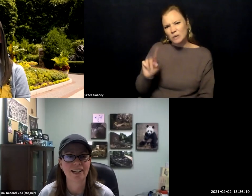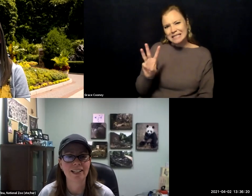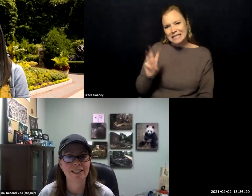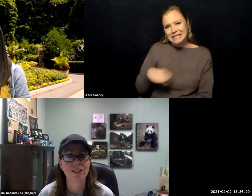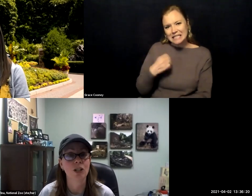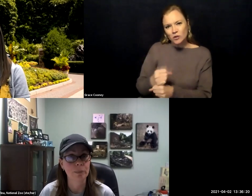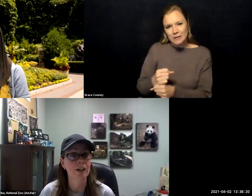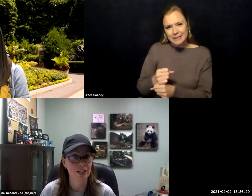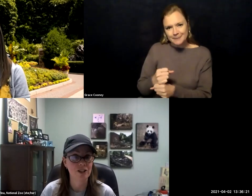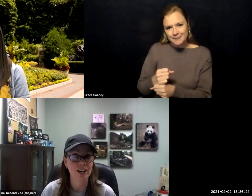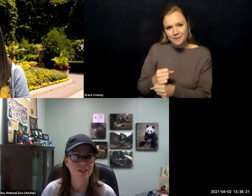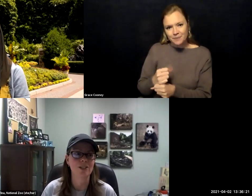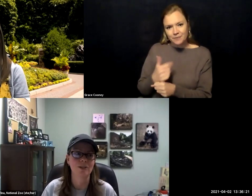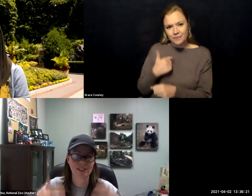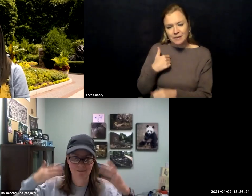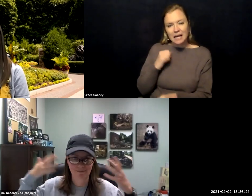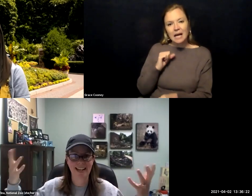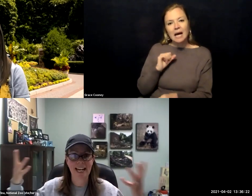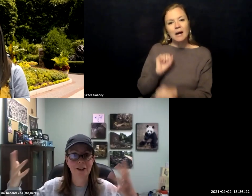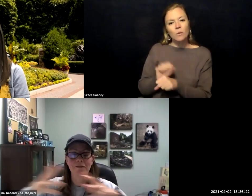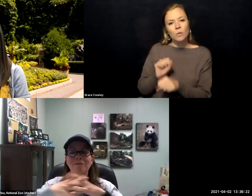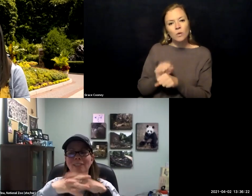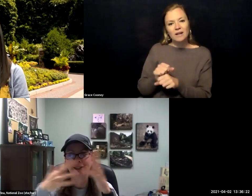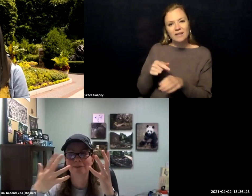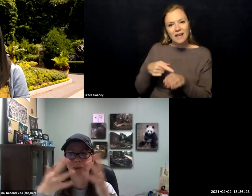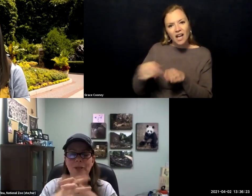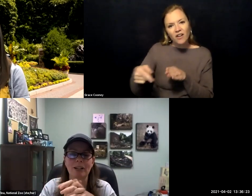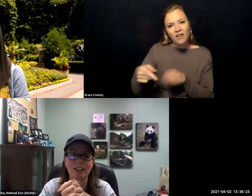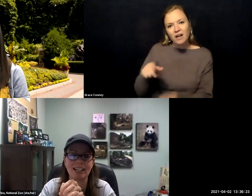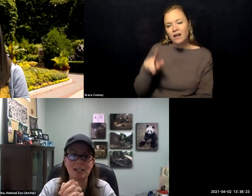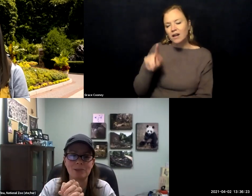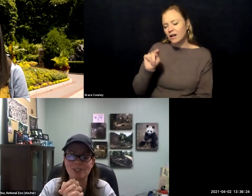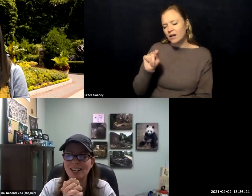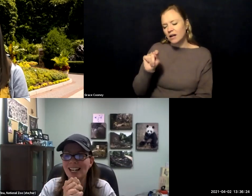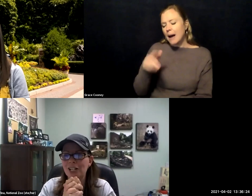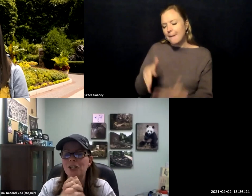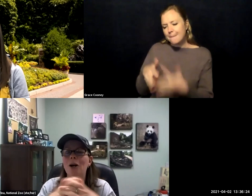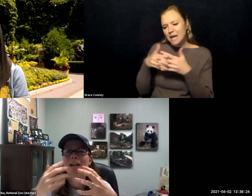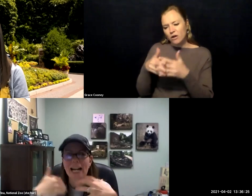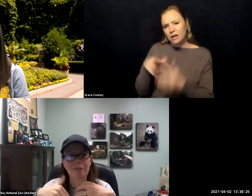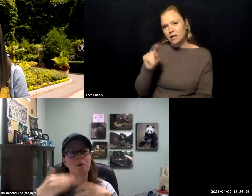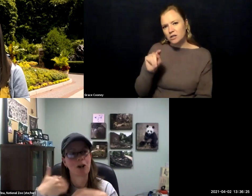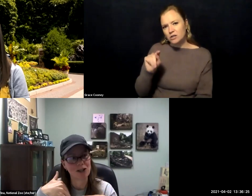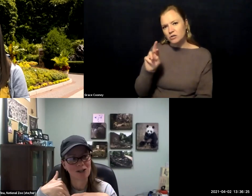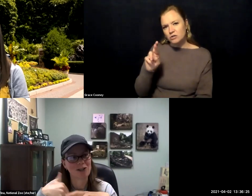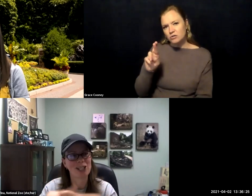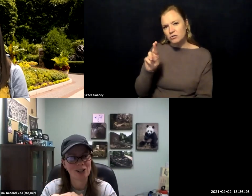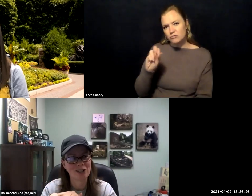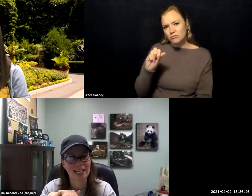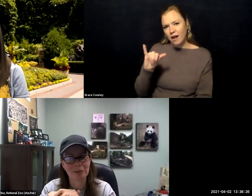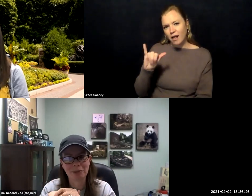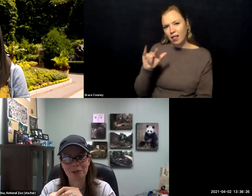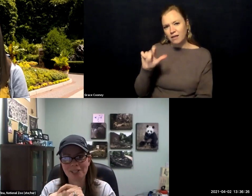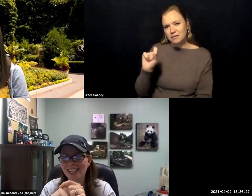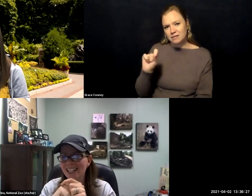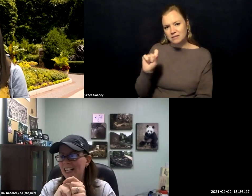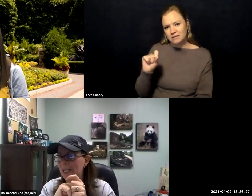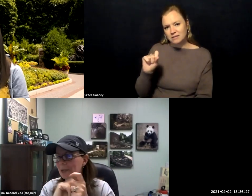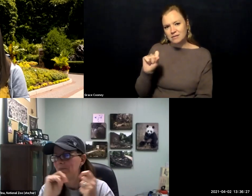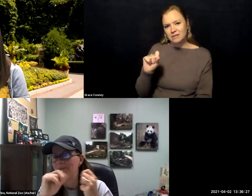is called American trail so it's native you know North American animals. So I'm kind of partial to those animals,